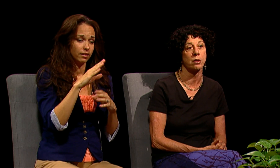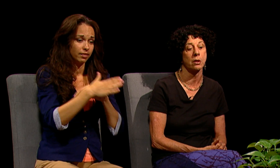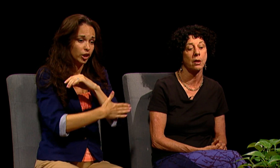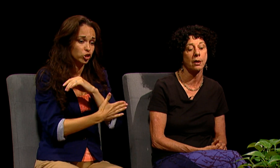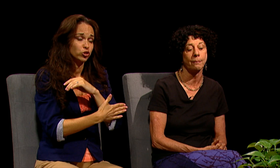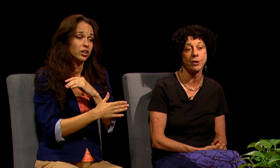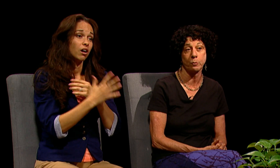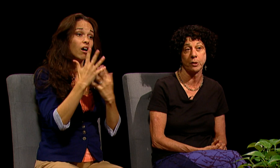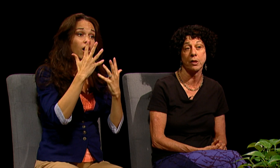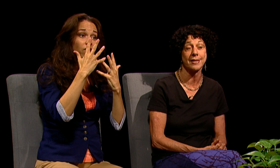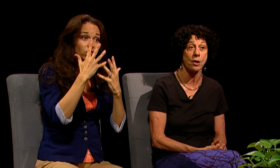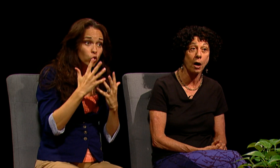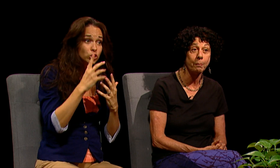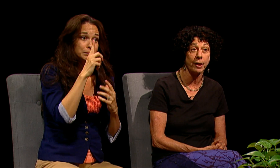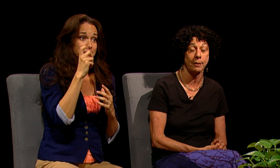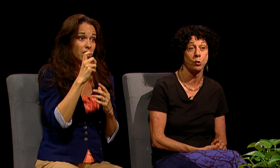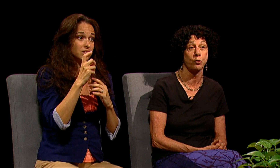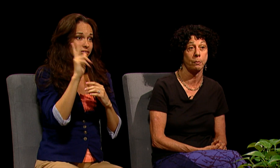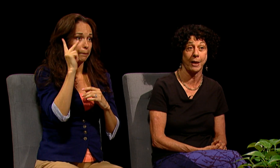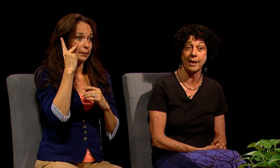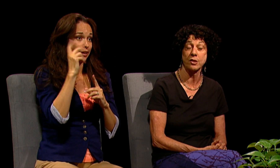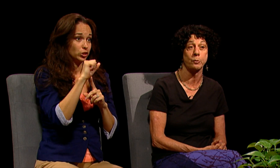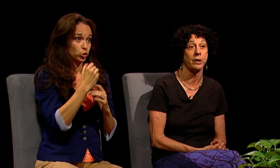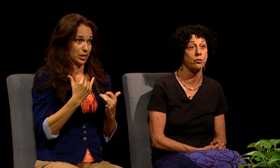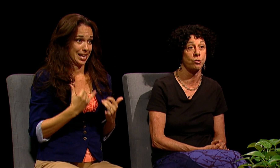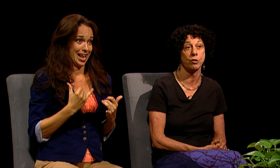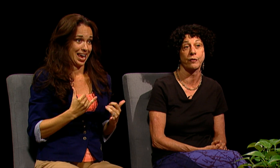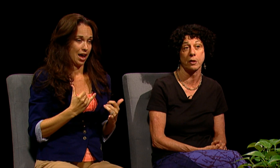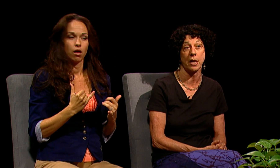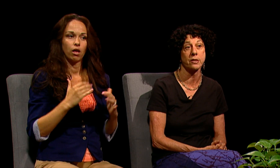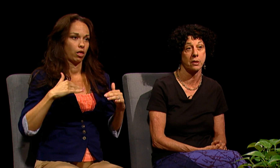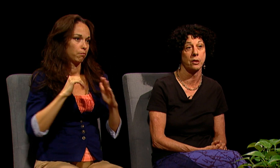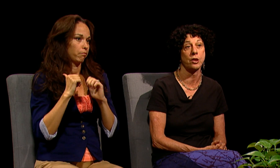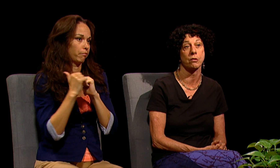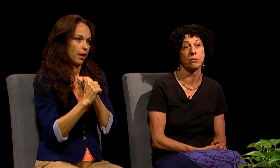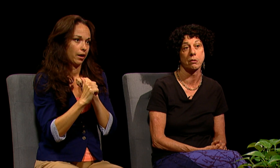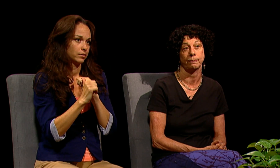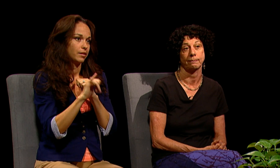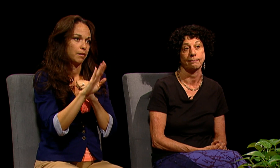THIS BILL HAS NOT BEEN ABLE TO PASS. IT'S BEEN INTRODUCED FOR THE LAST 10 YEARS.